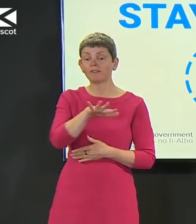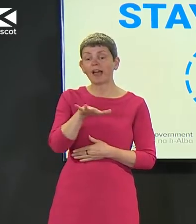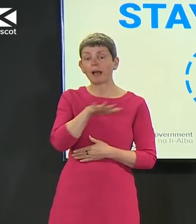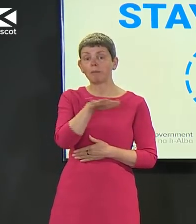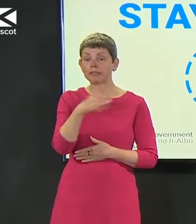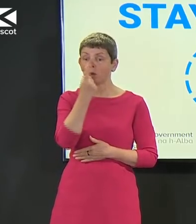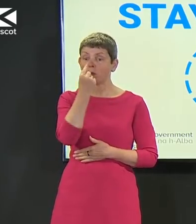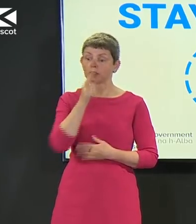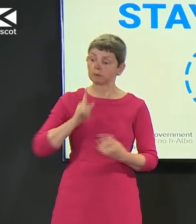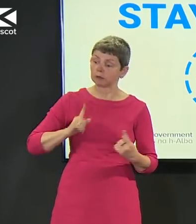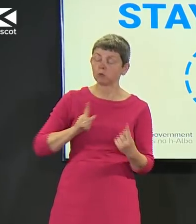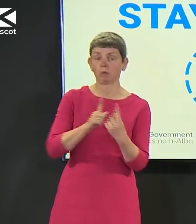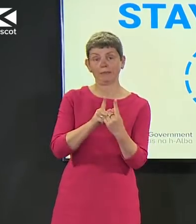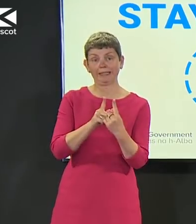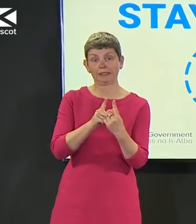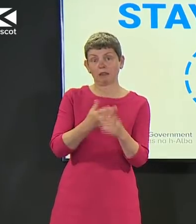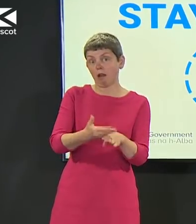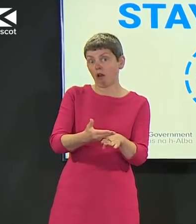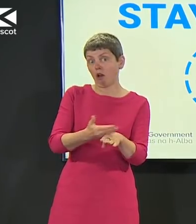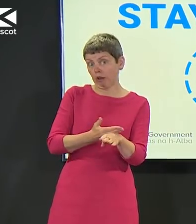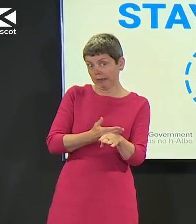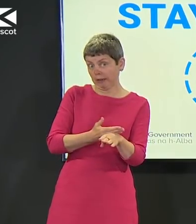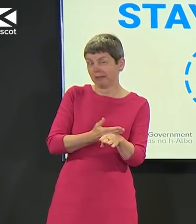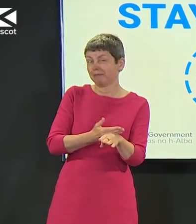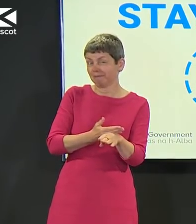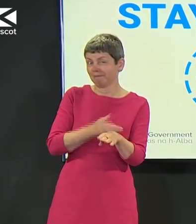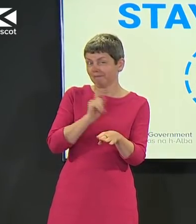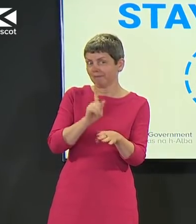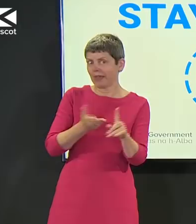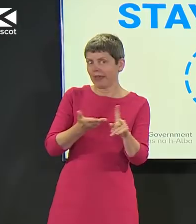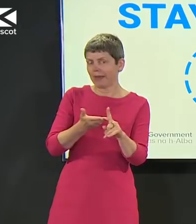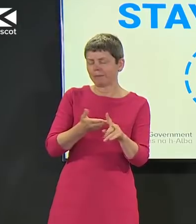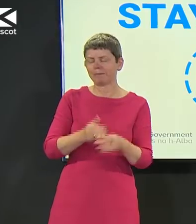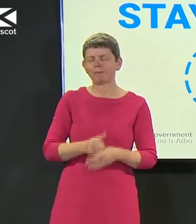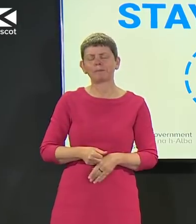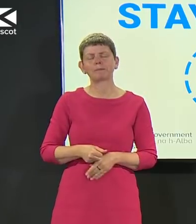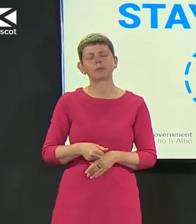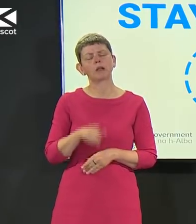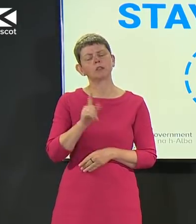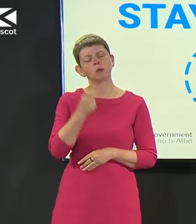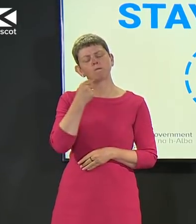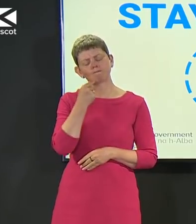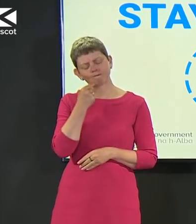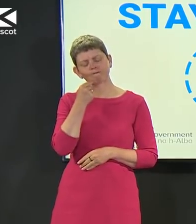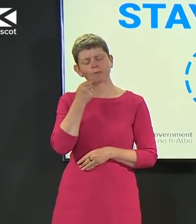to get together earlier than was planned so in particular we've looked at travel within